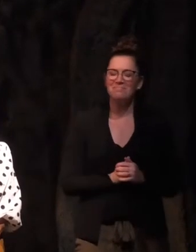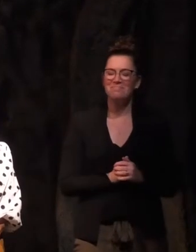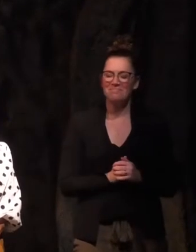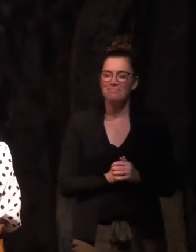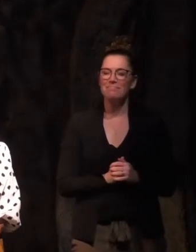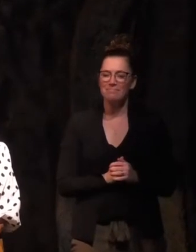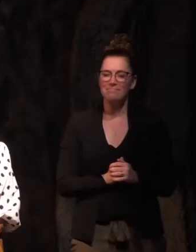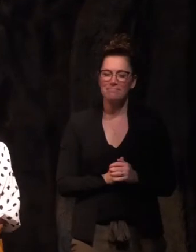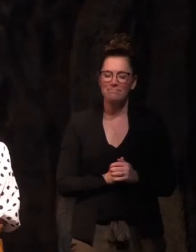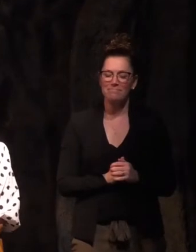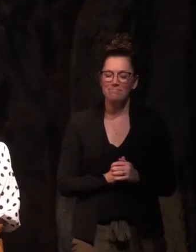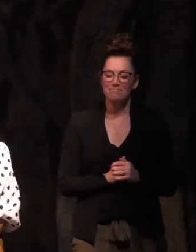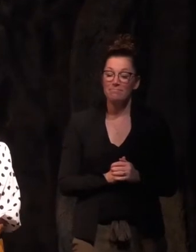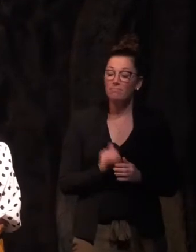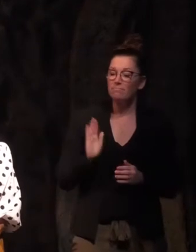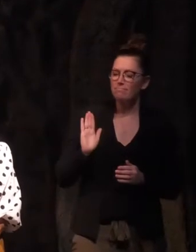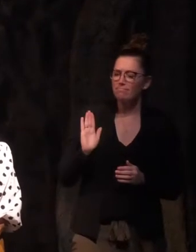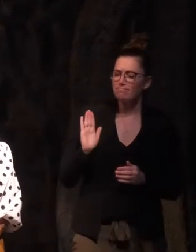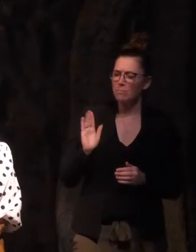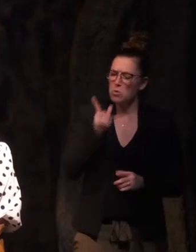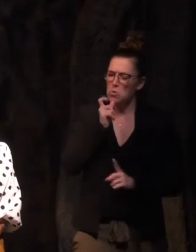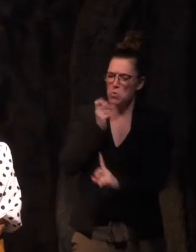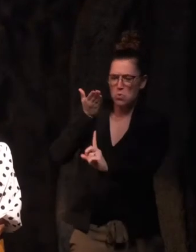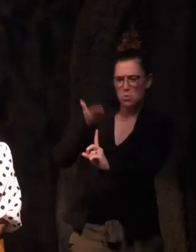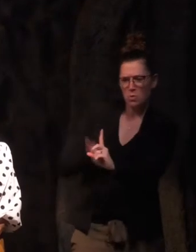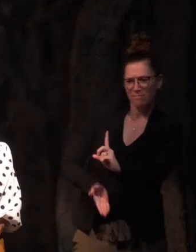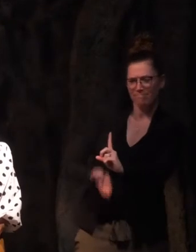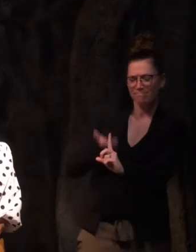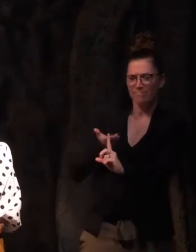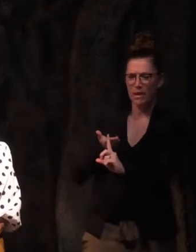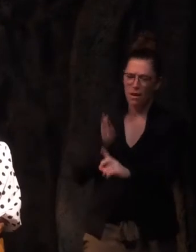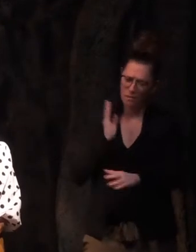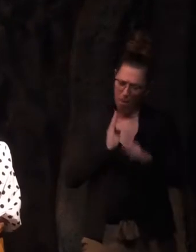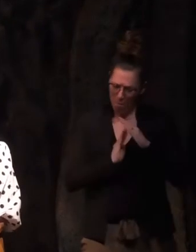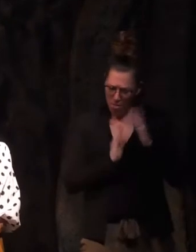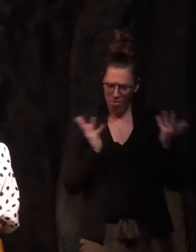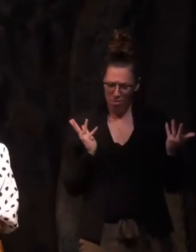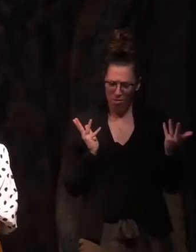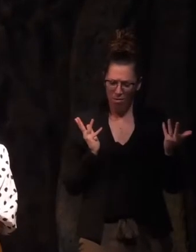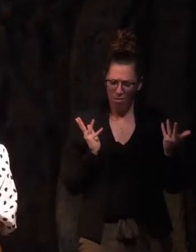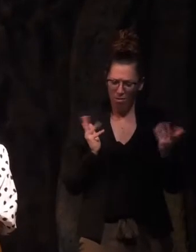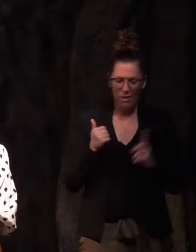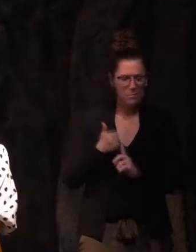but even in his bio, his impact is modestly outlined. Marcus is a child of theater.